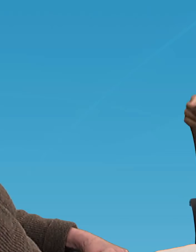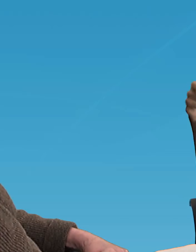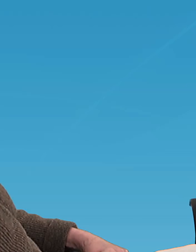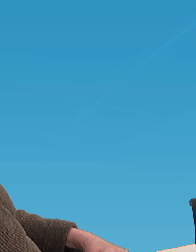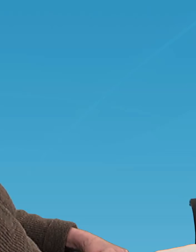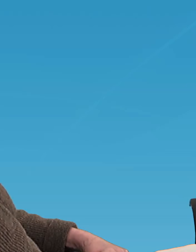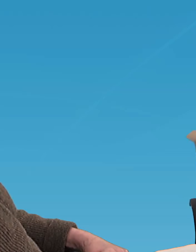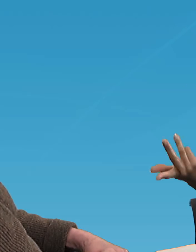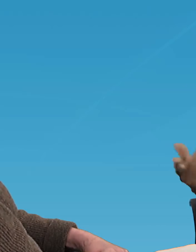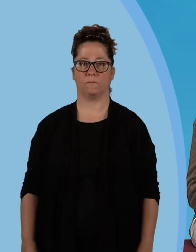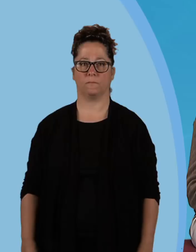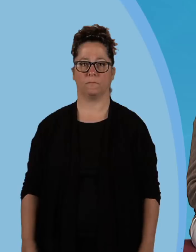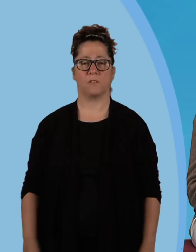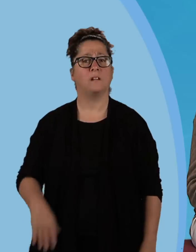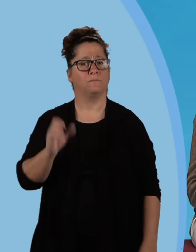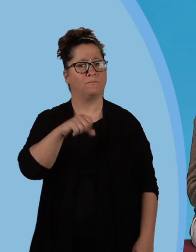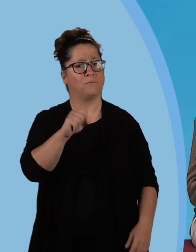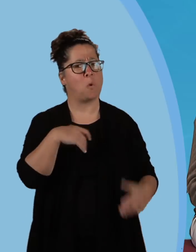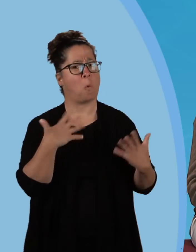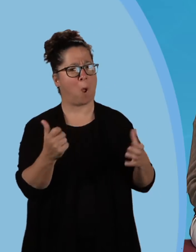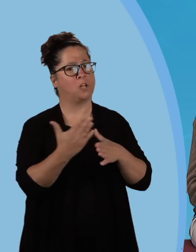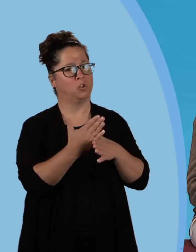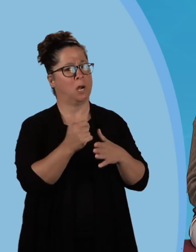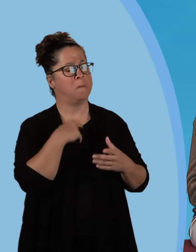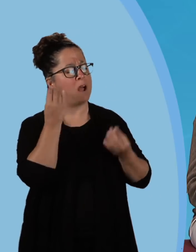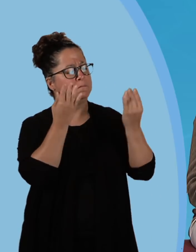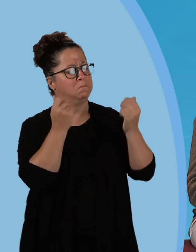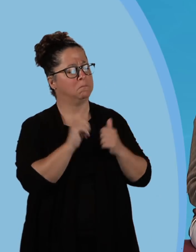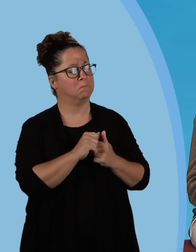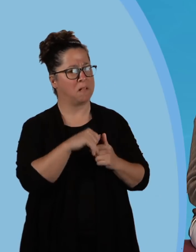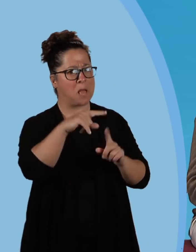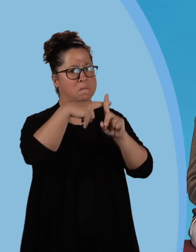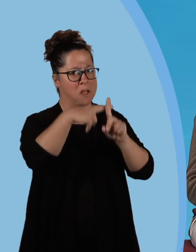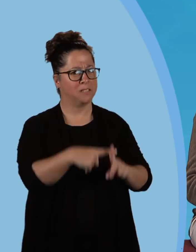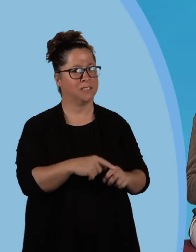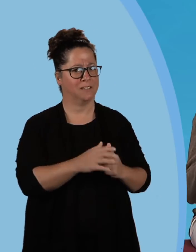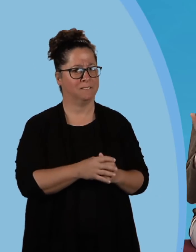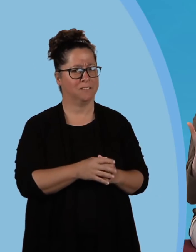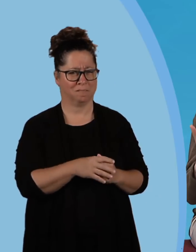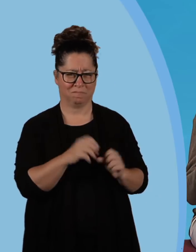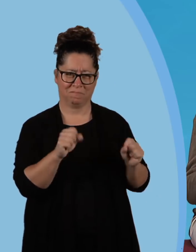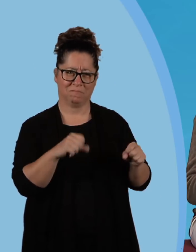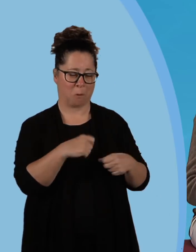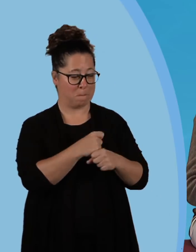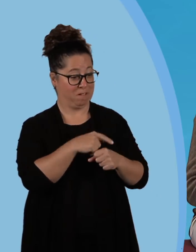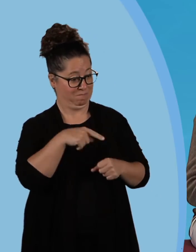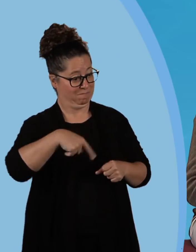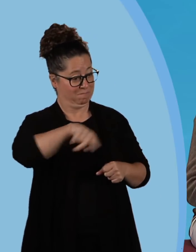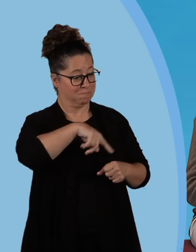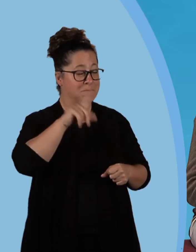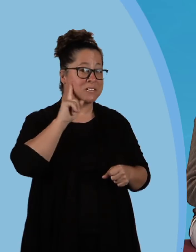Can you explain some of them? Yeah, I'd like to share my thoughts on that. Well, the advantages are, of course,